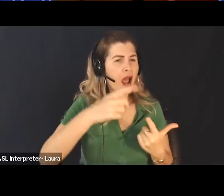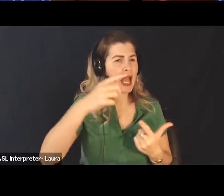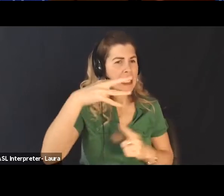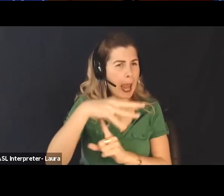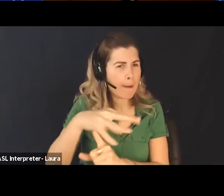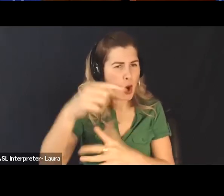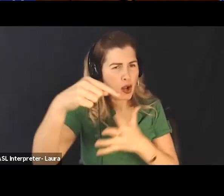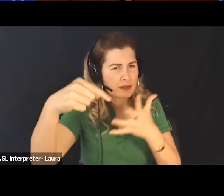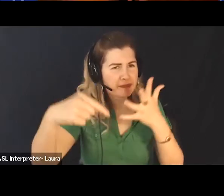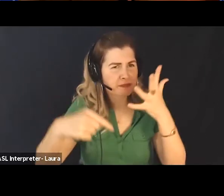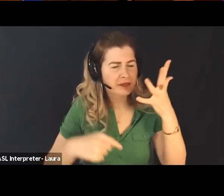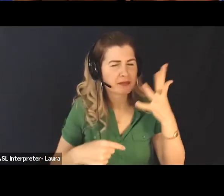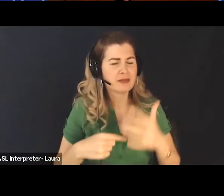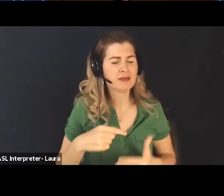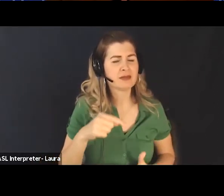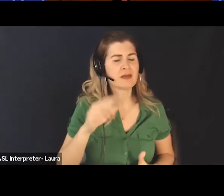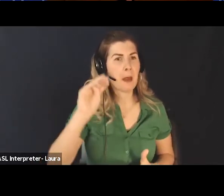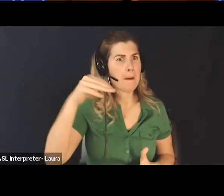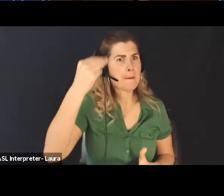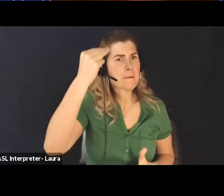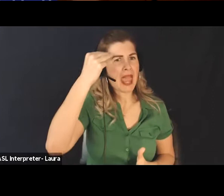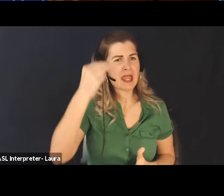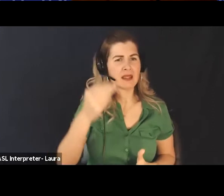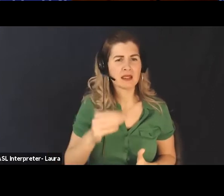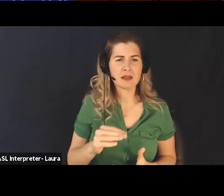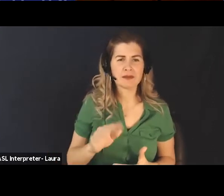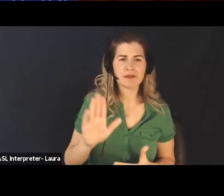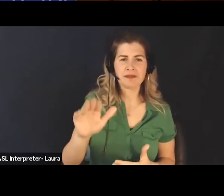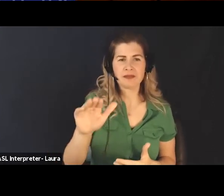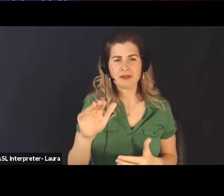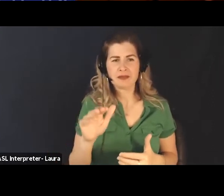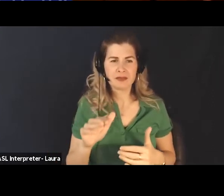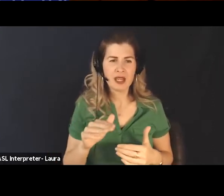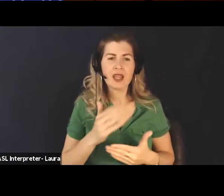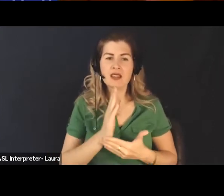and he cited the city's hacktivists and civic tech enthusiasts as being people who